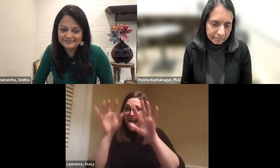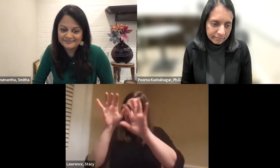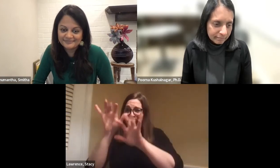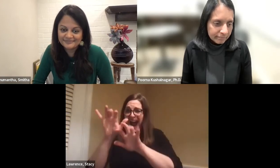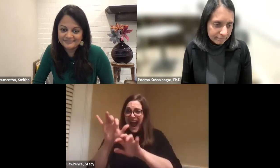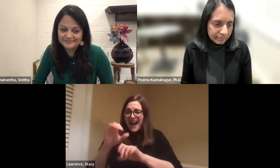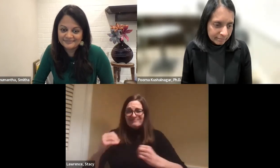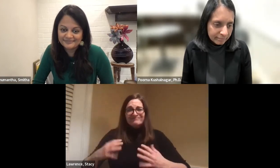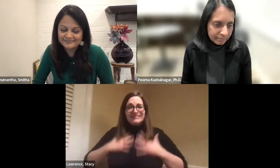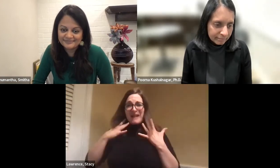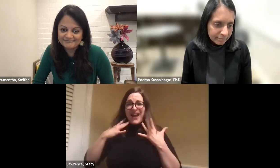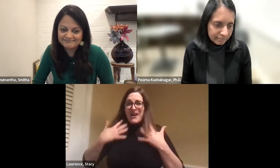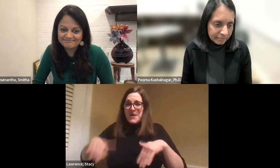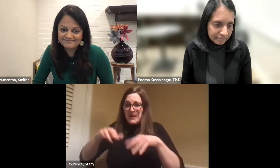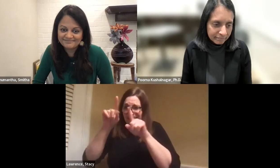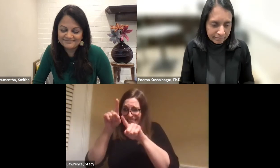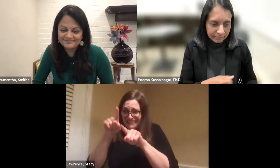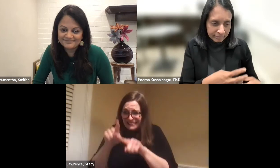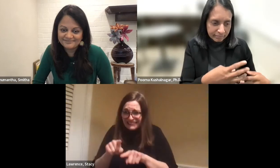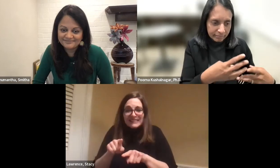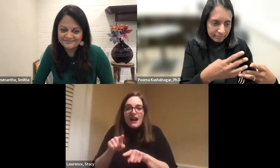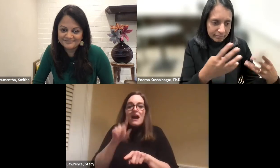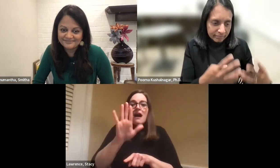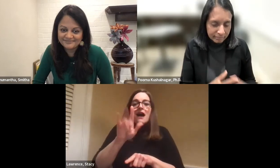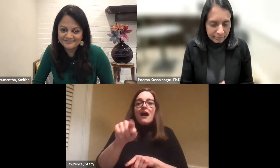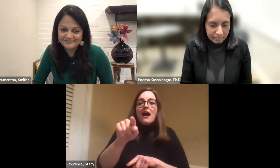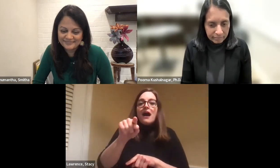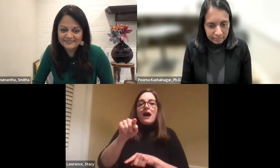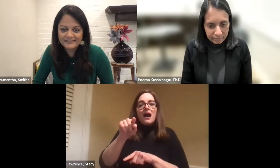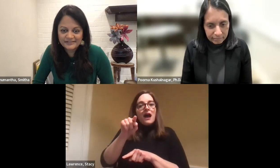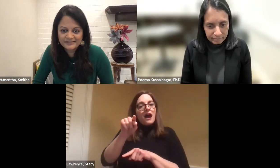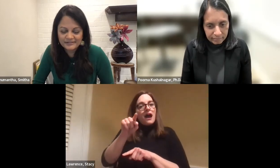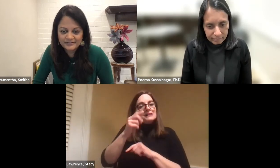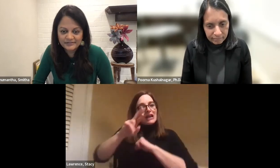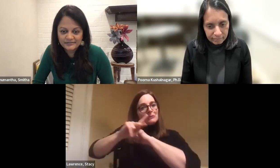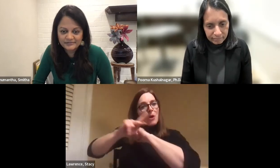I am seeing so much activity happening in the chat, and it is so inspiring.